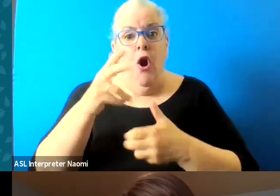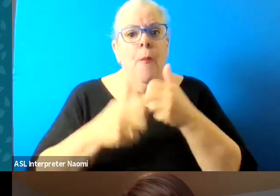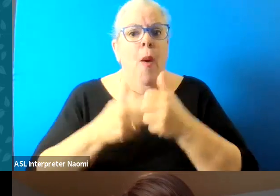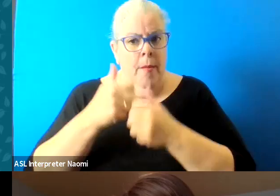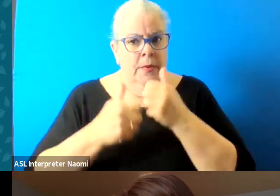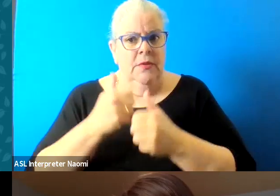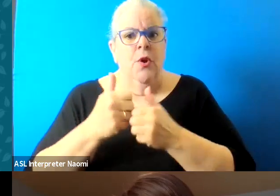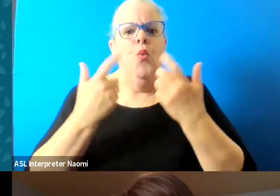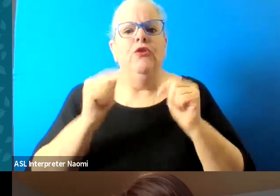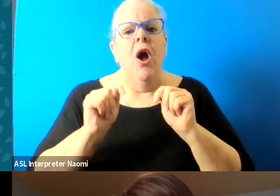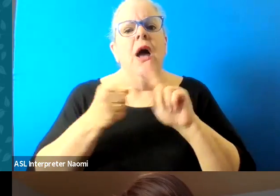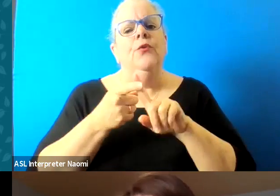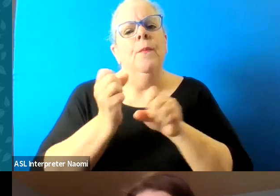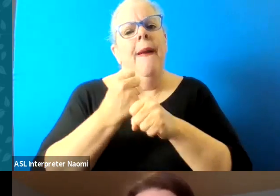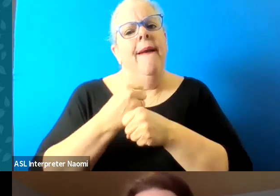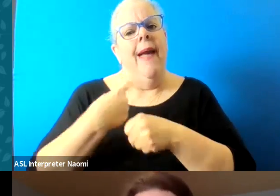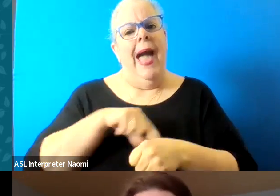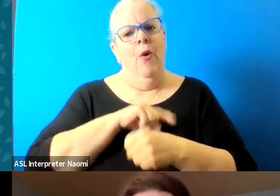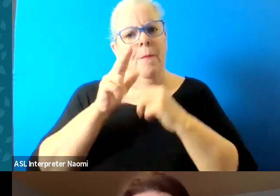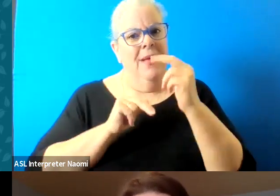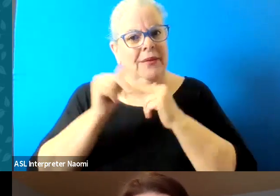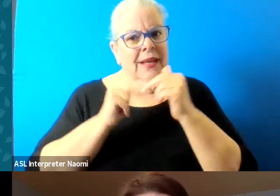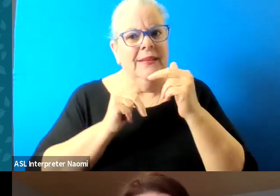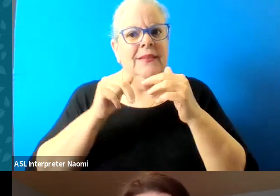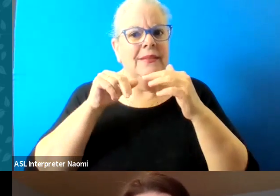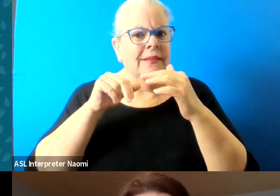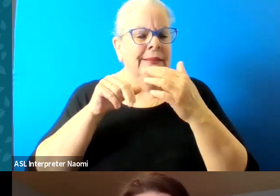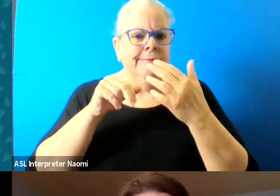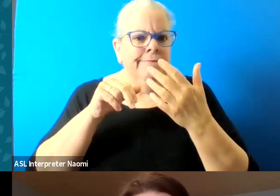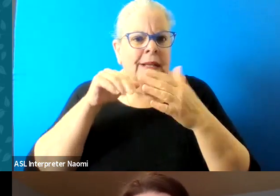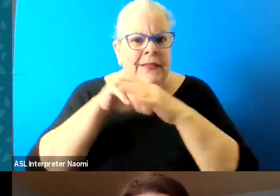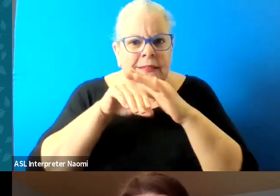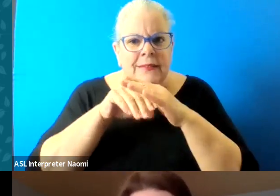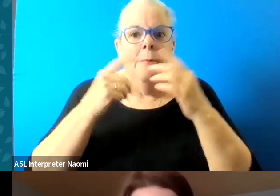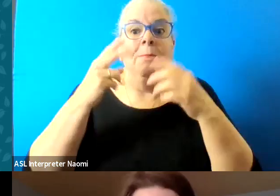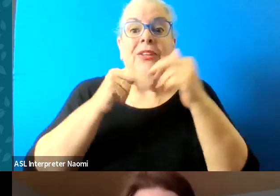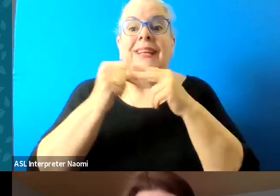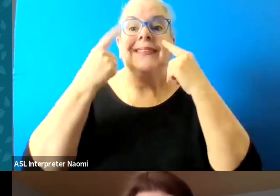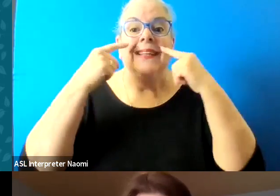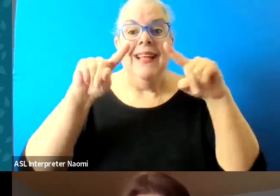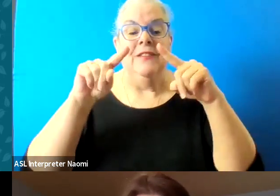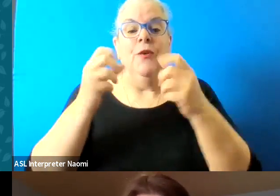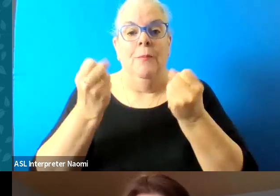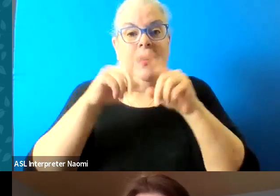we try to make our buildings accessible in all kinds of ways. You know, we have new rules or certainly ADA requirements